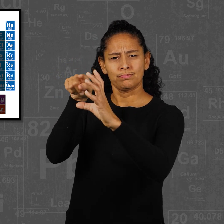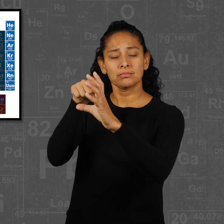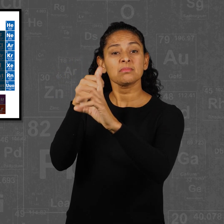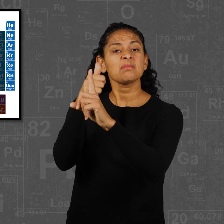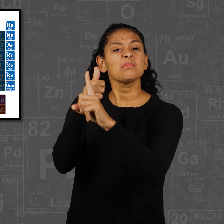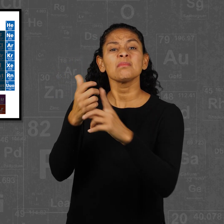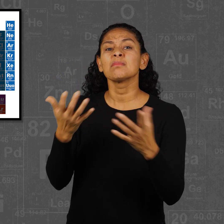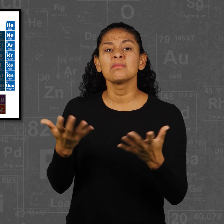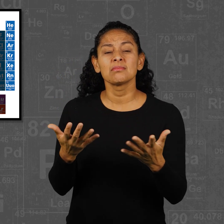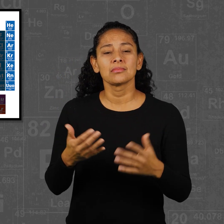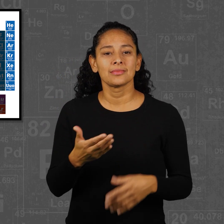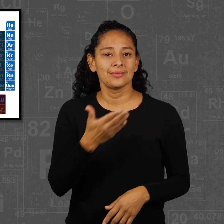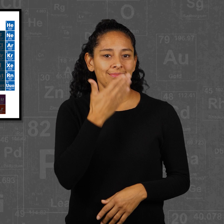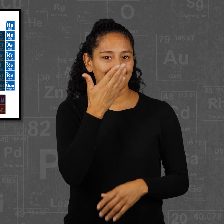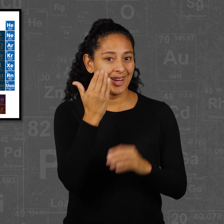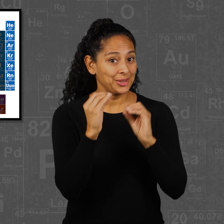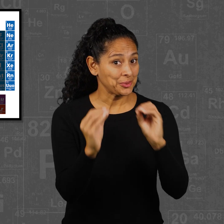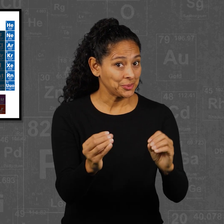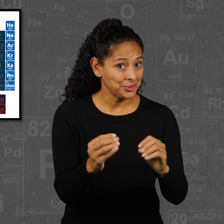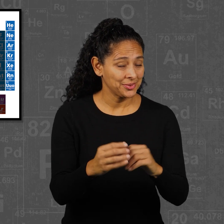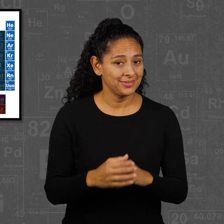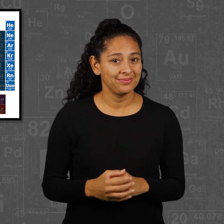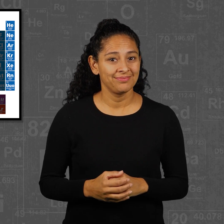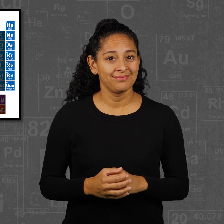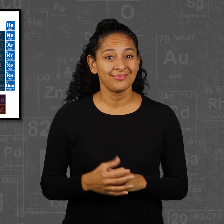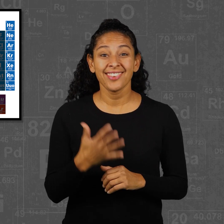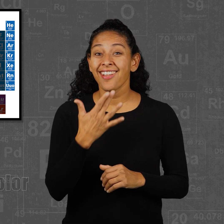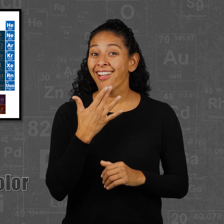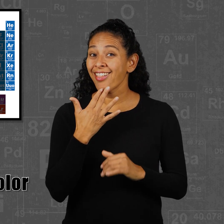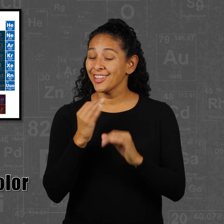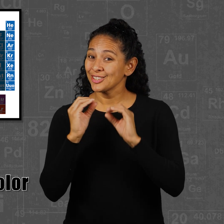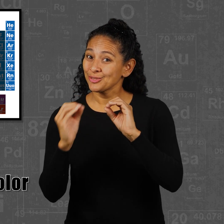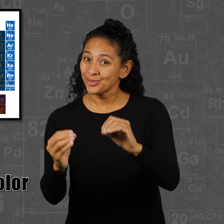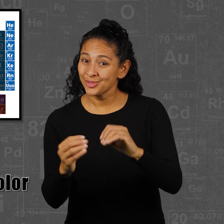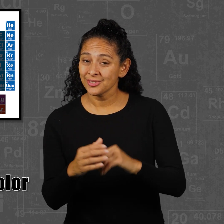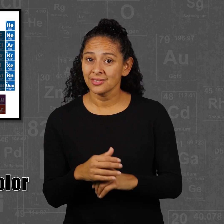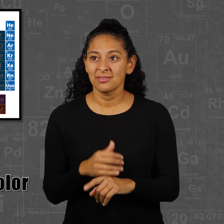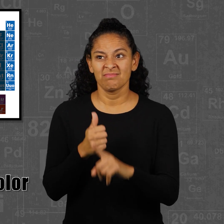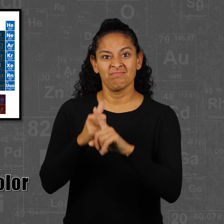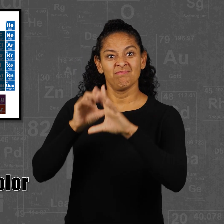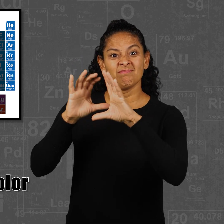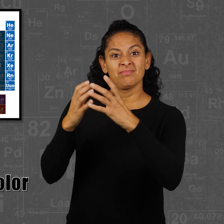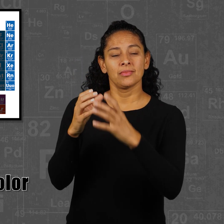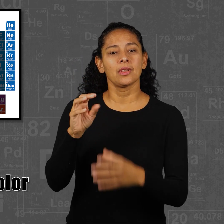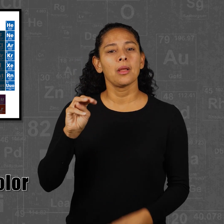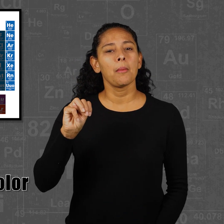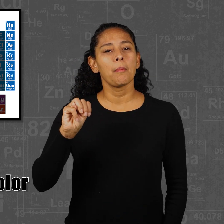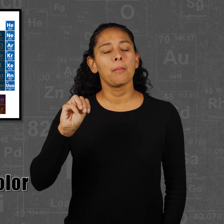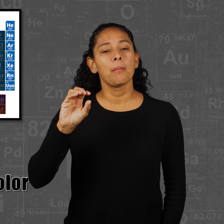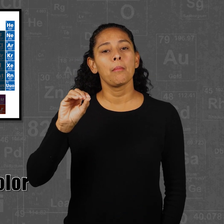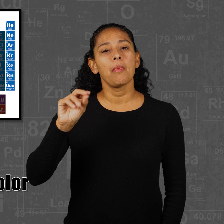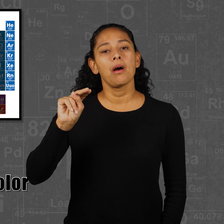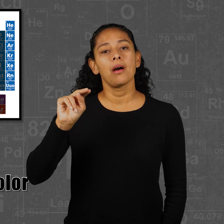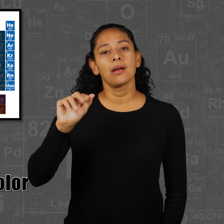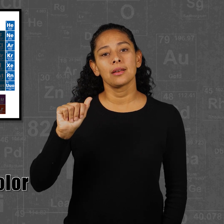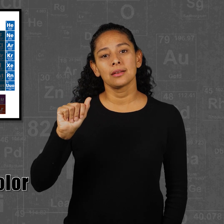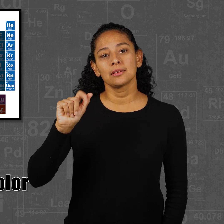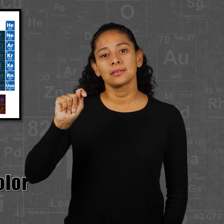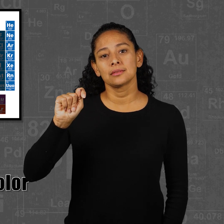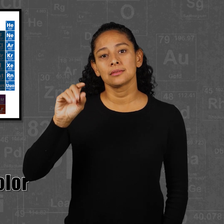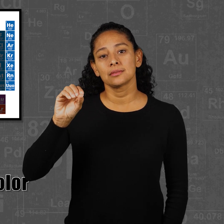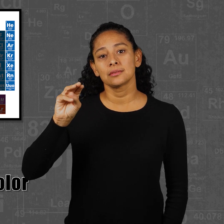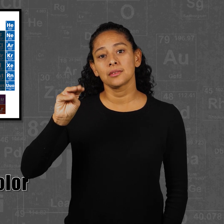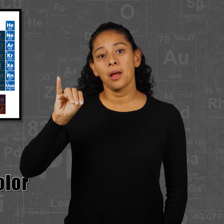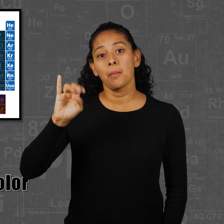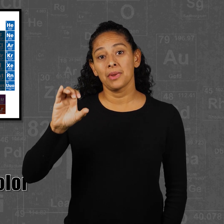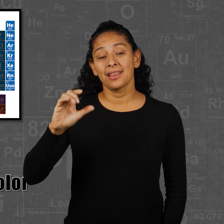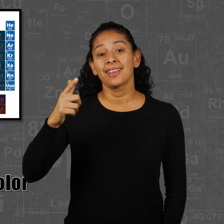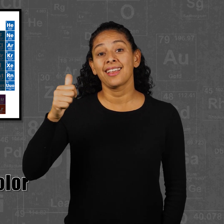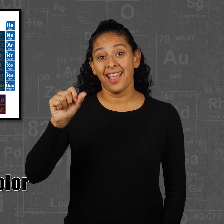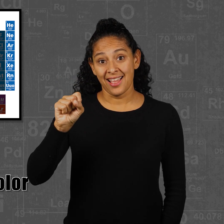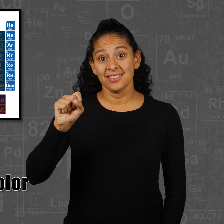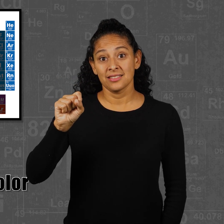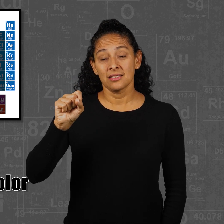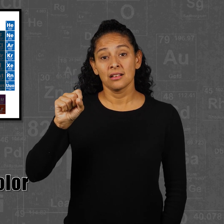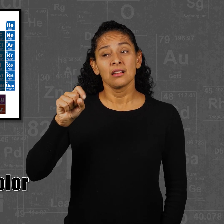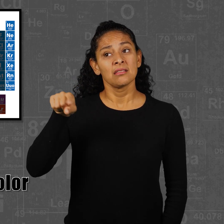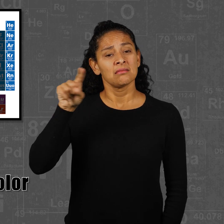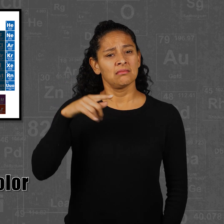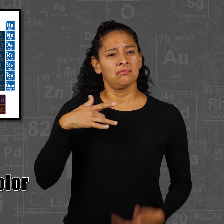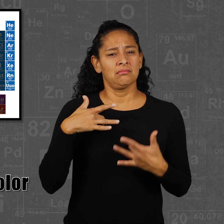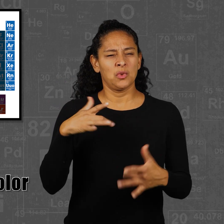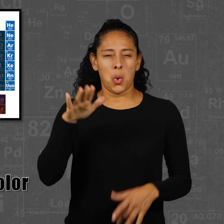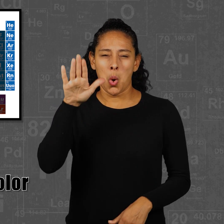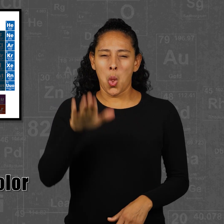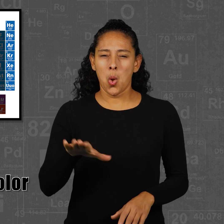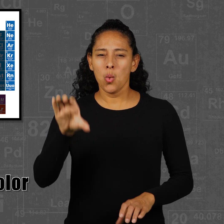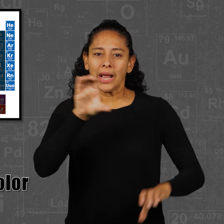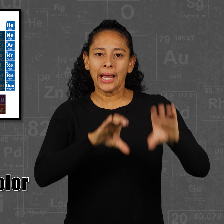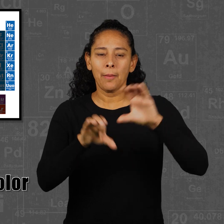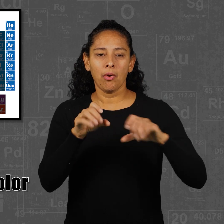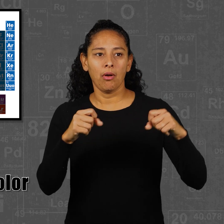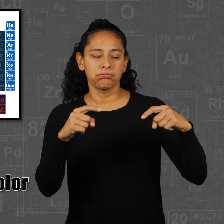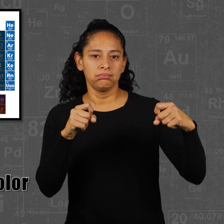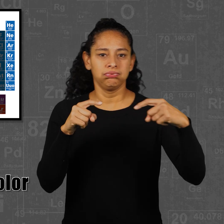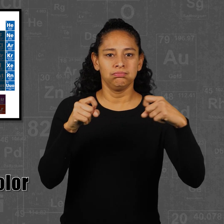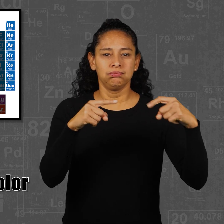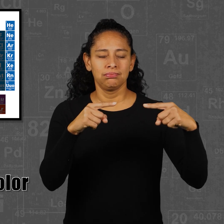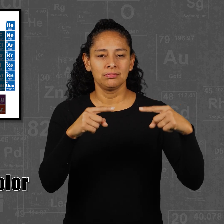that are odorless, colorless, monatomic gases with very low chemical reactivity.